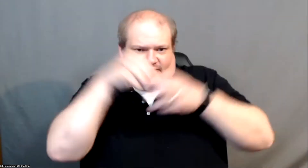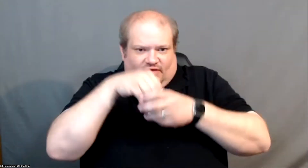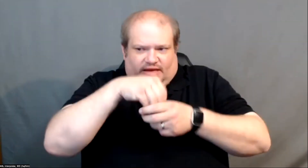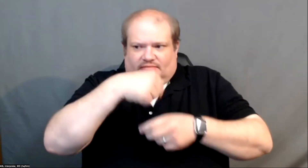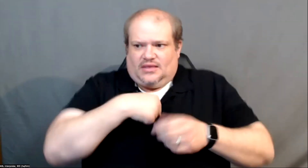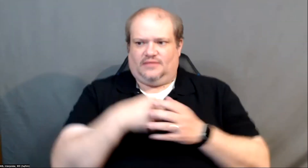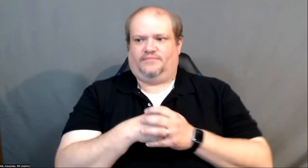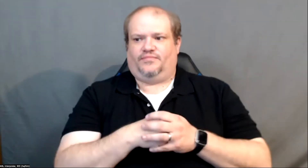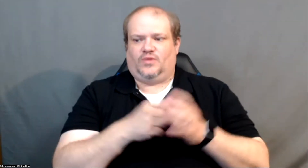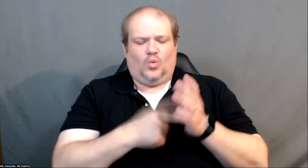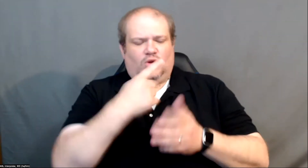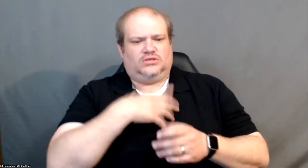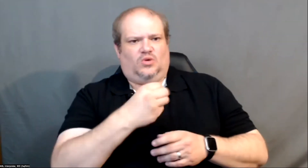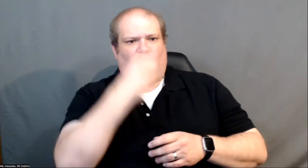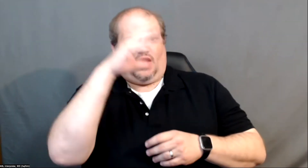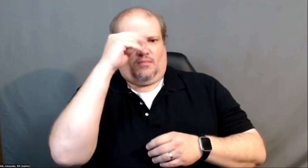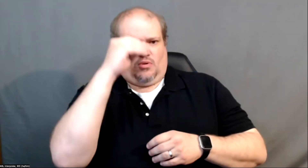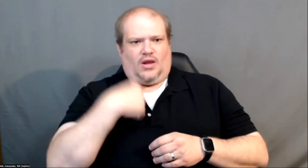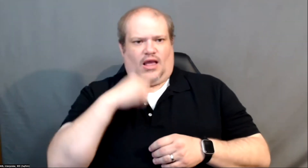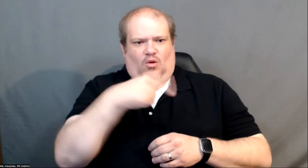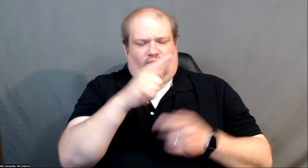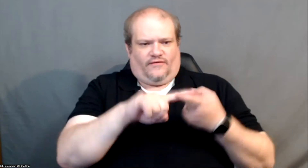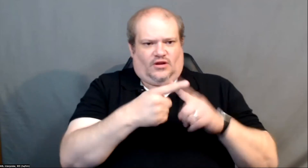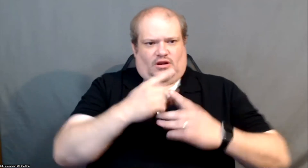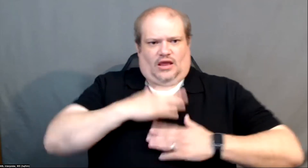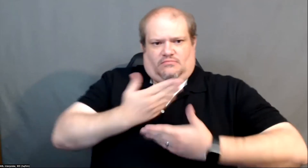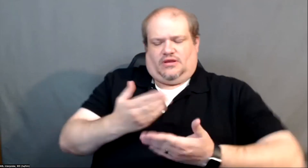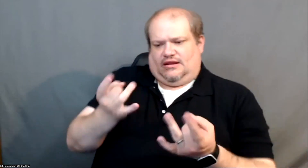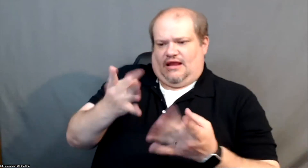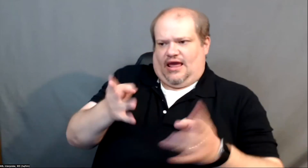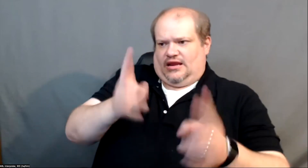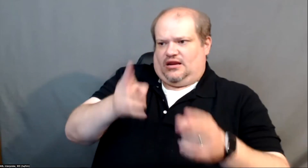Once a white boy I was only friends with admitted he hated hunting, couldn’t shoot a mouse